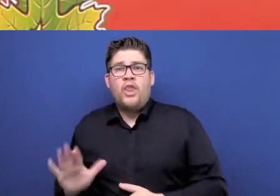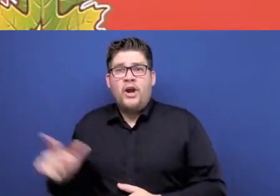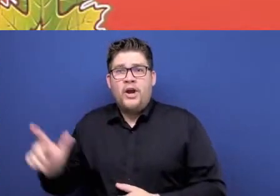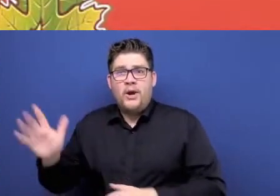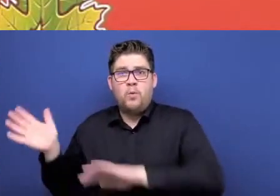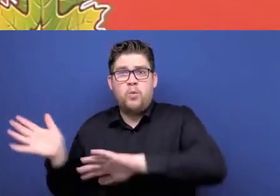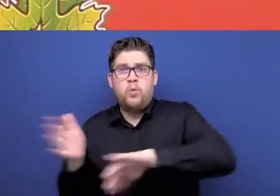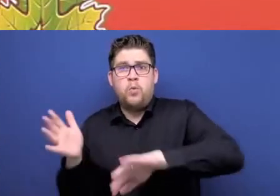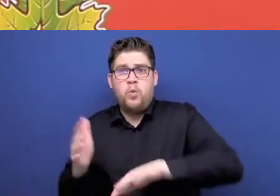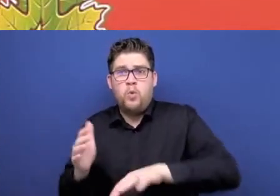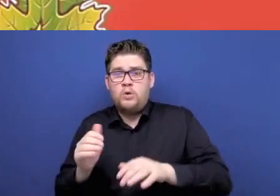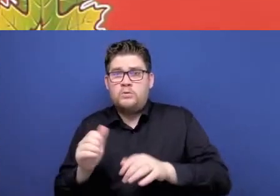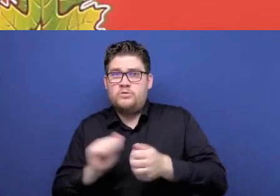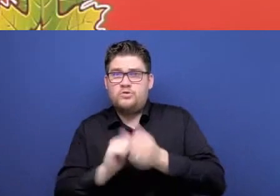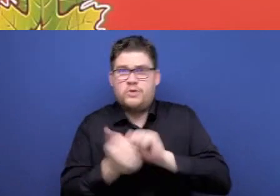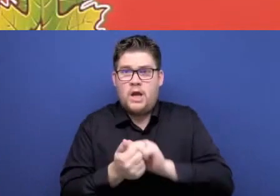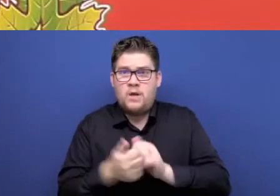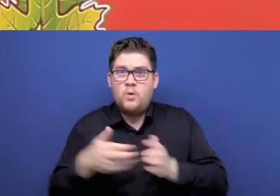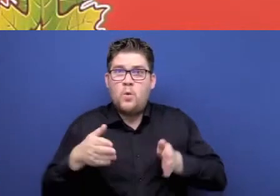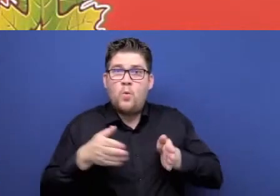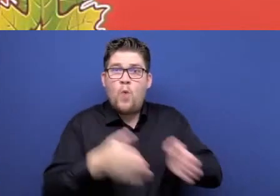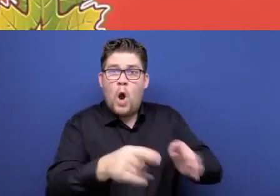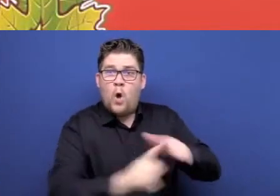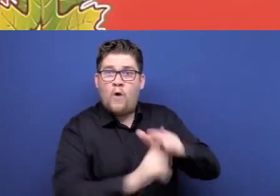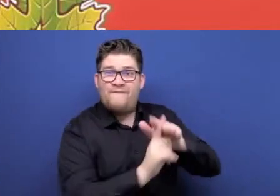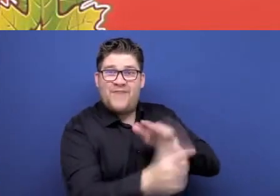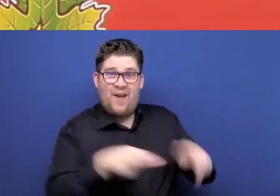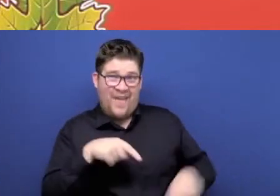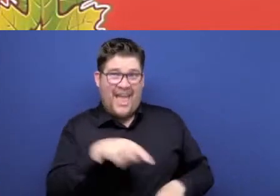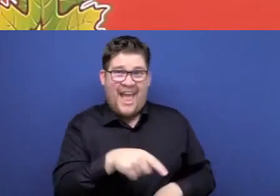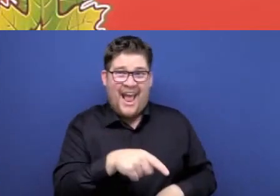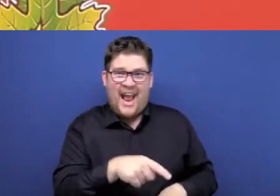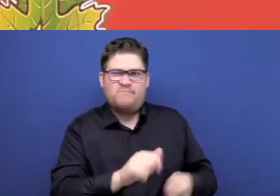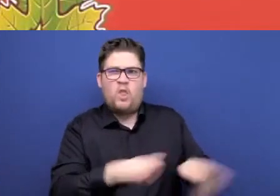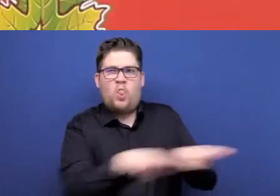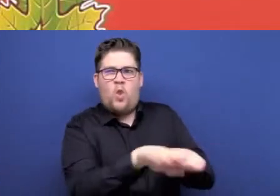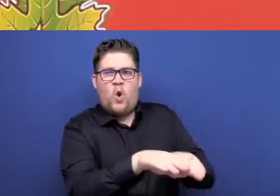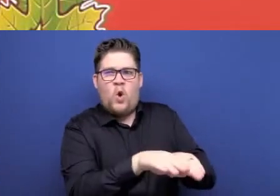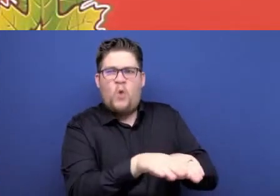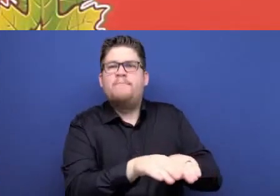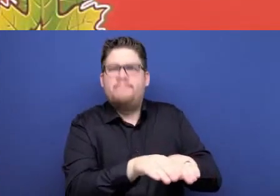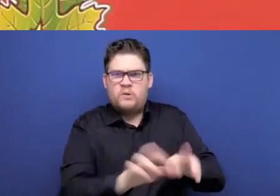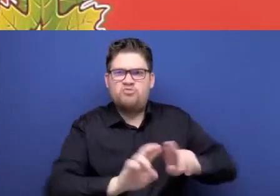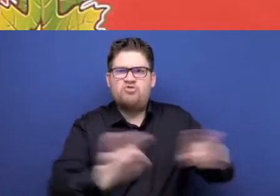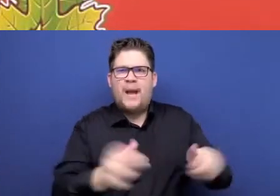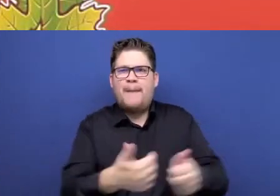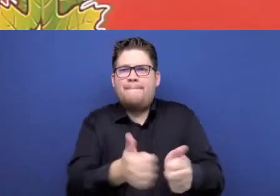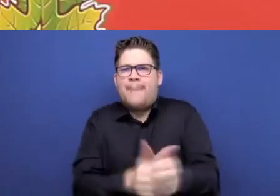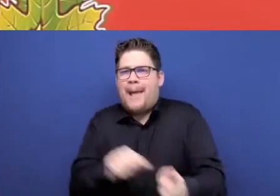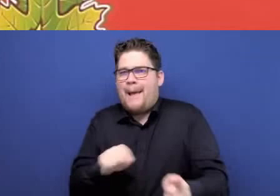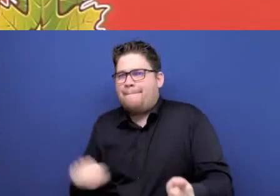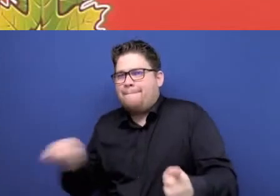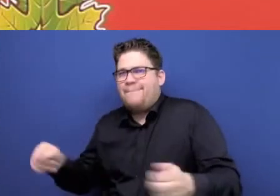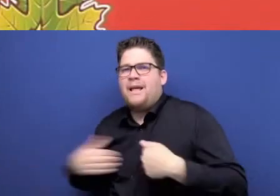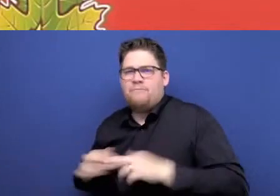we're doing our best to supplement the information that's being provided by those regional districts pecked certainly imperative that you are following those evacuation